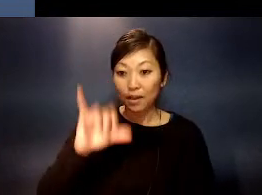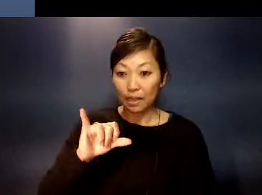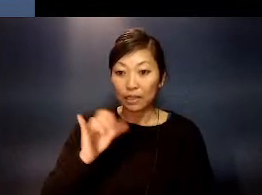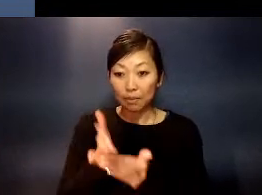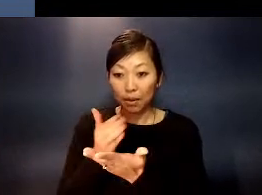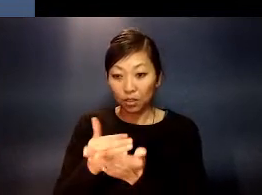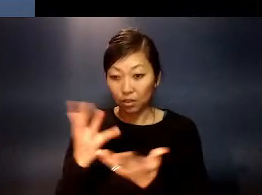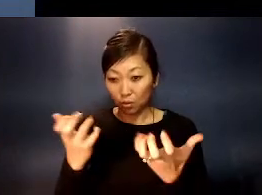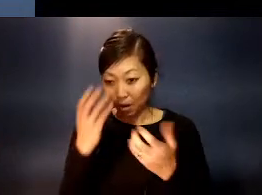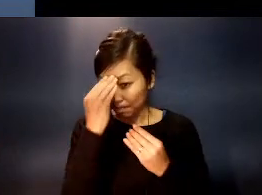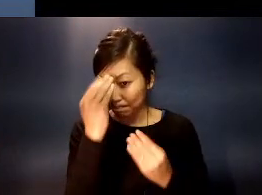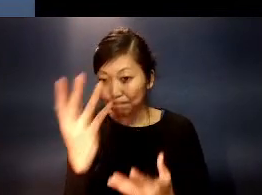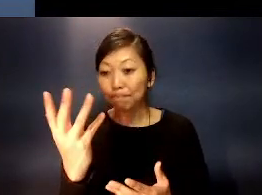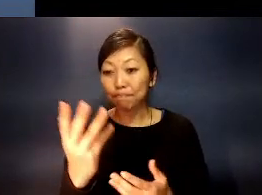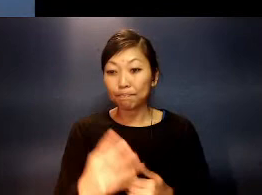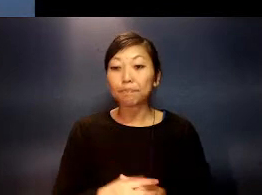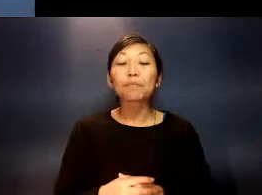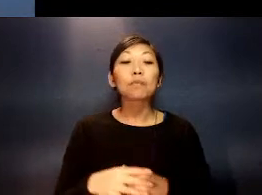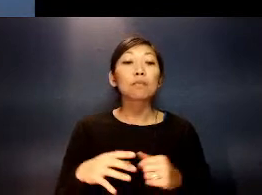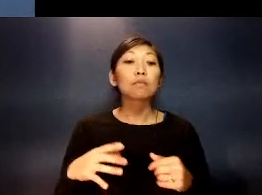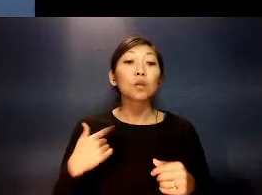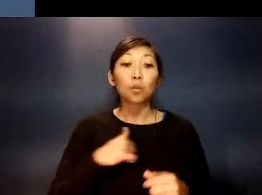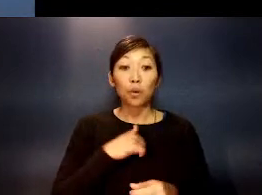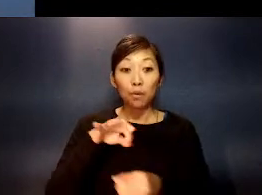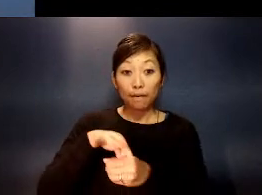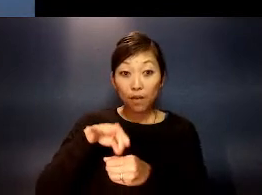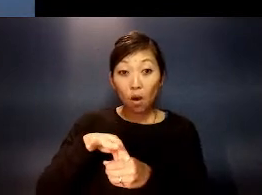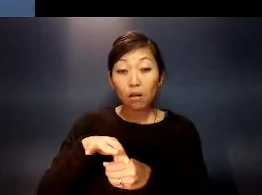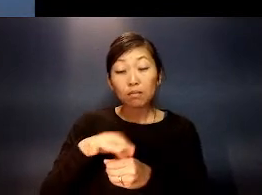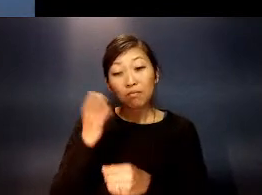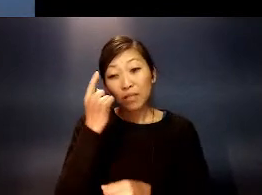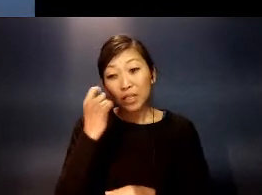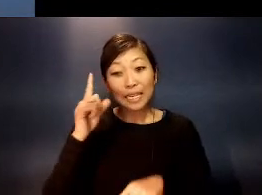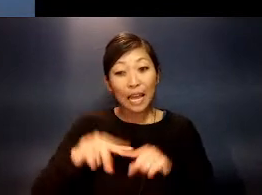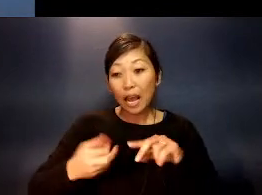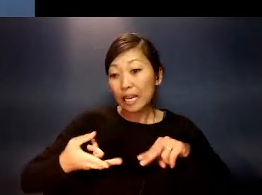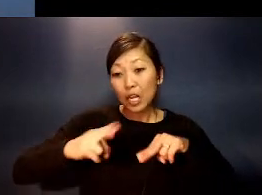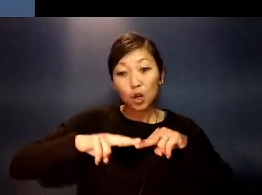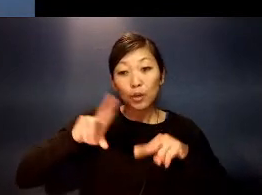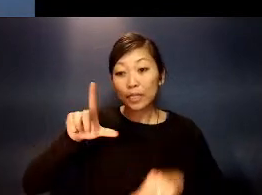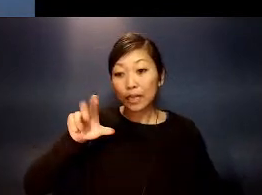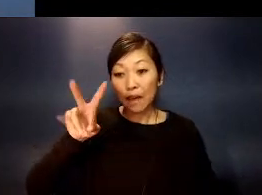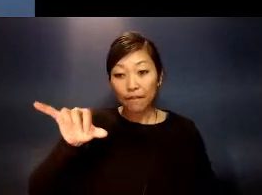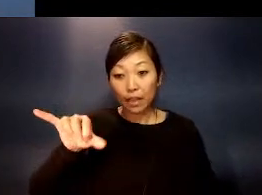FREY PROPOSED THIS LEVY AND NOT ONE THAT WAS LOWER. I KNOW IT IS CHALLENGING TO TALK ABOUT PROPERTY TAXES,